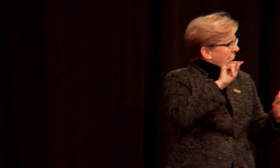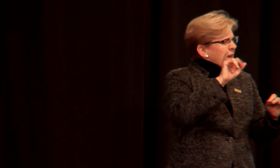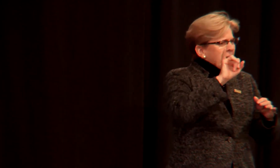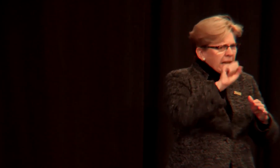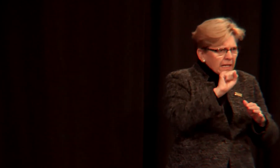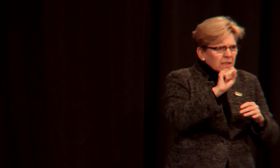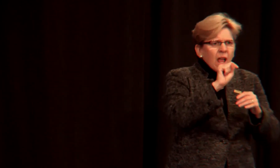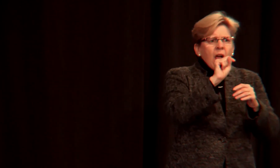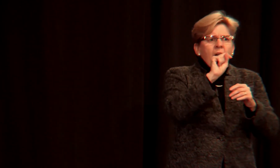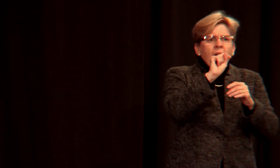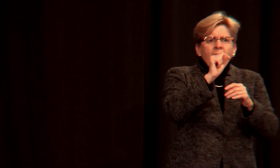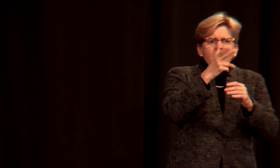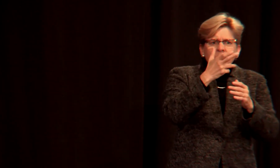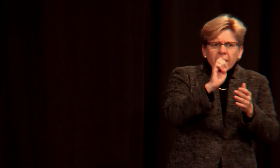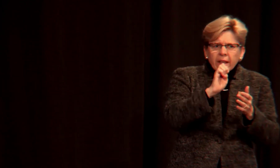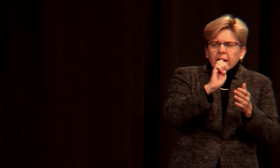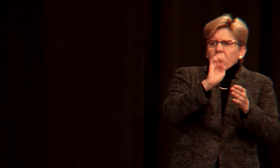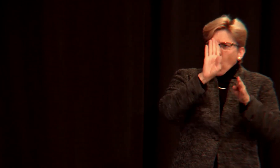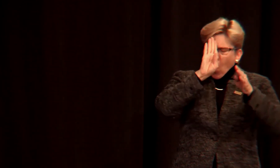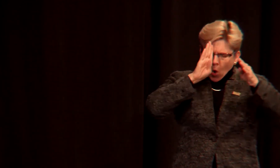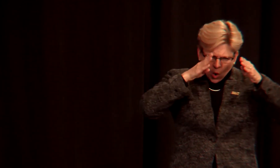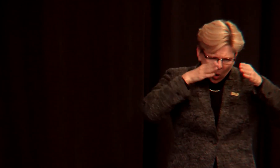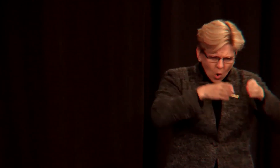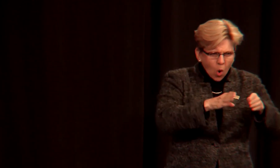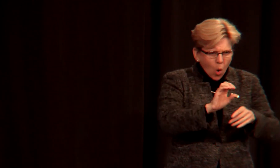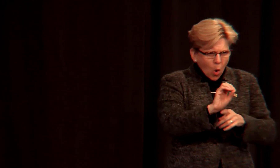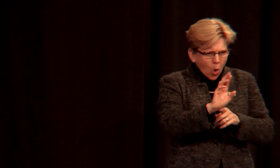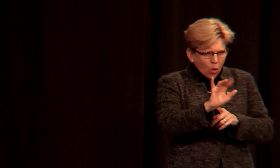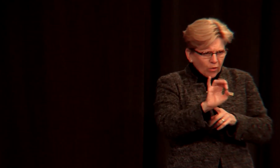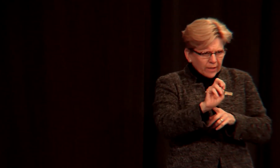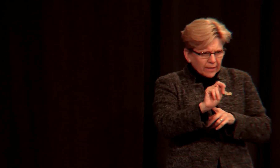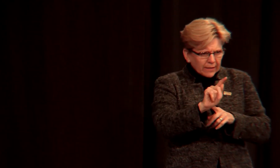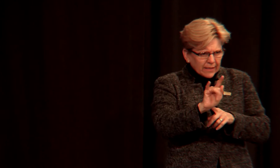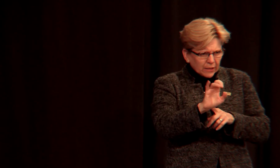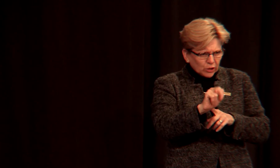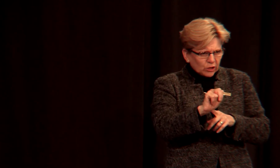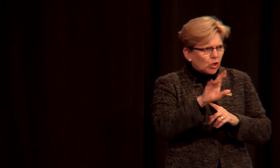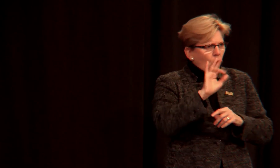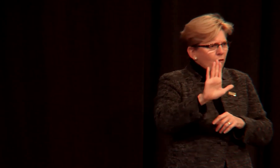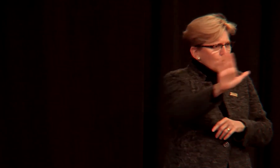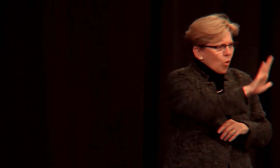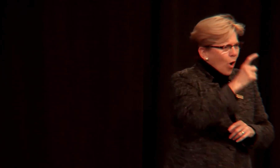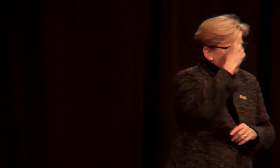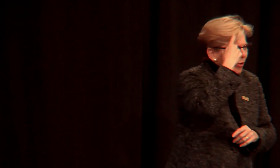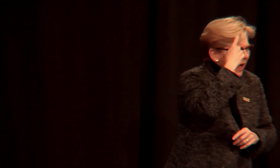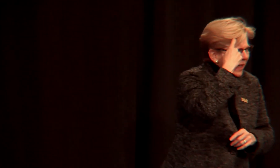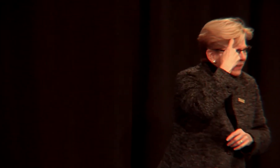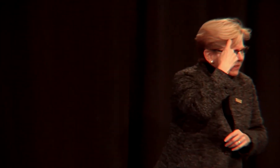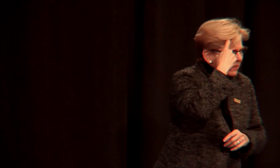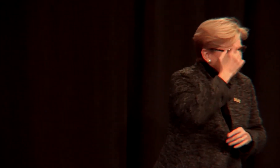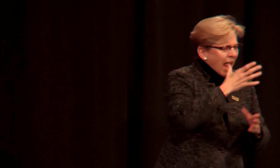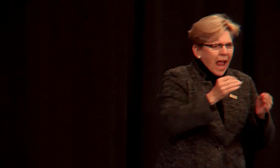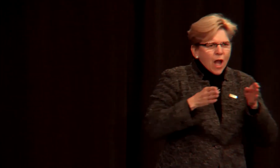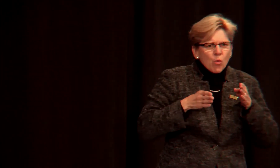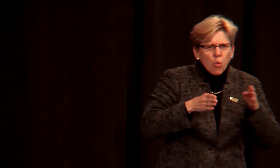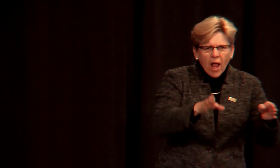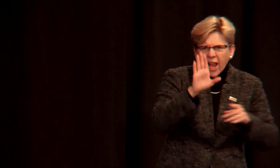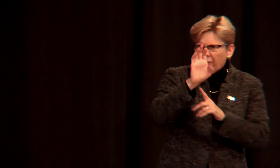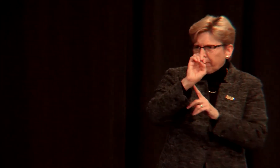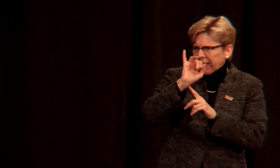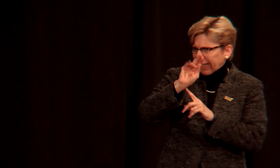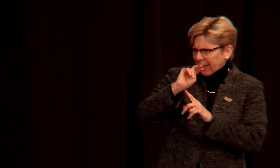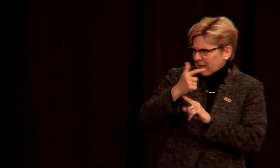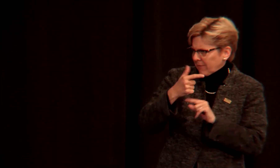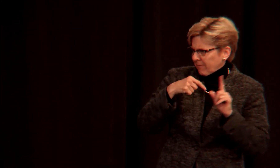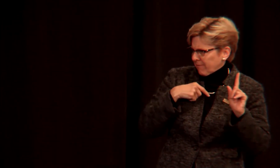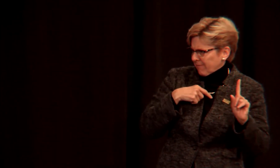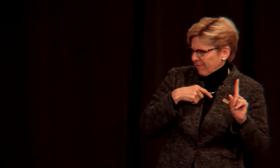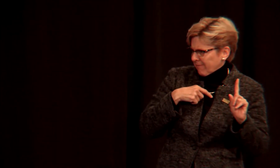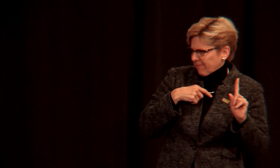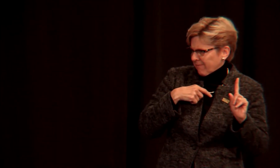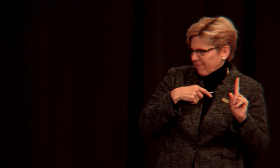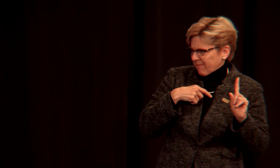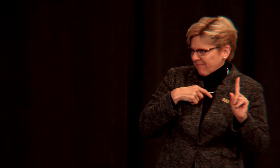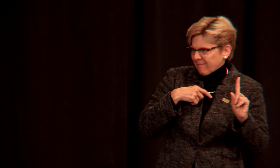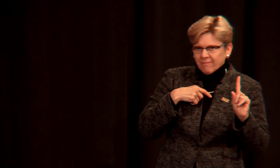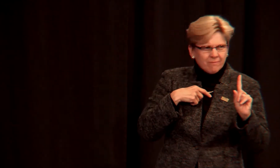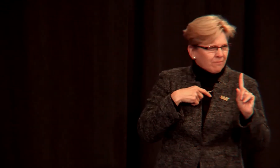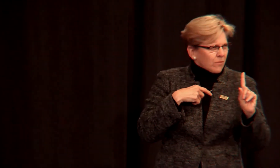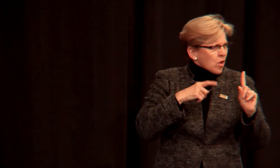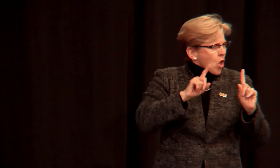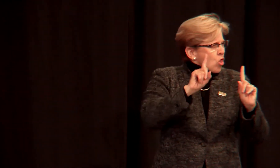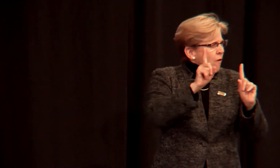It is the orientation of your brains? It is your way of being.